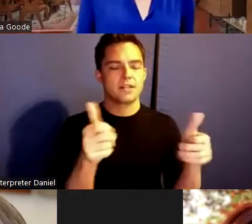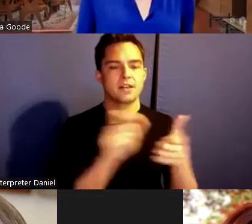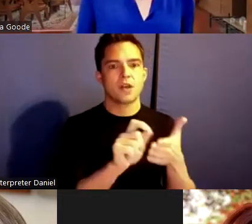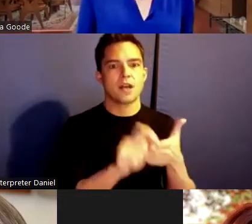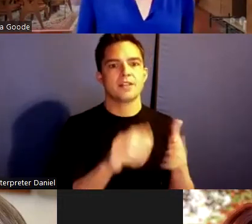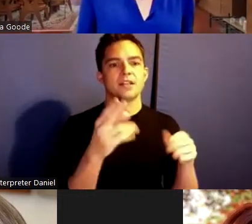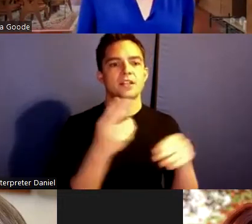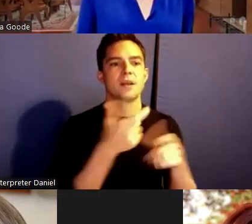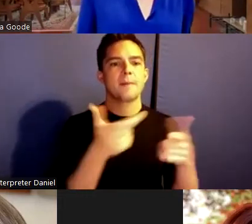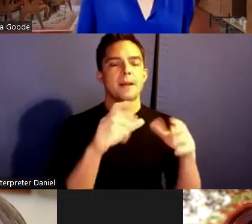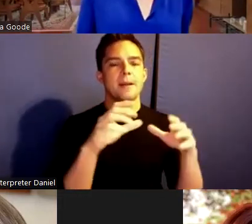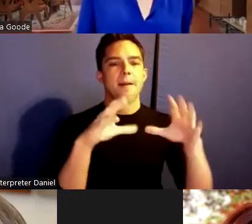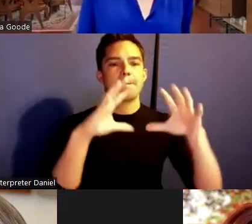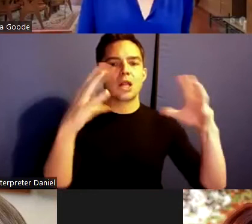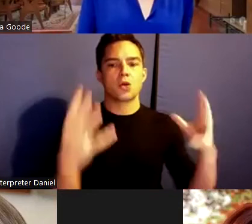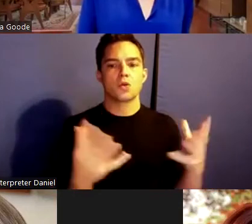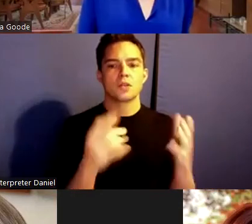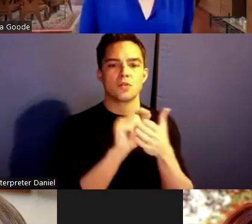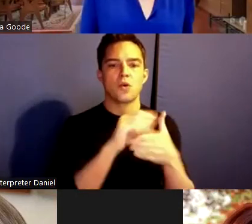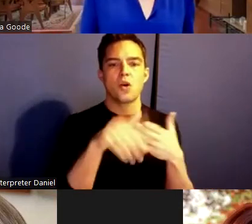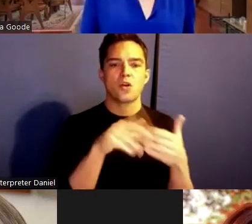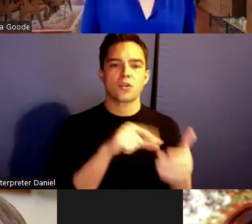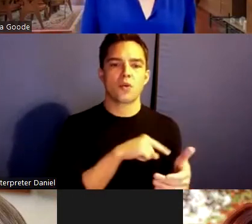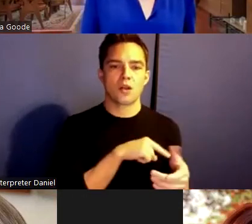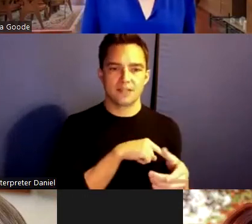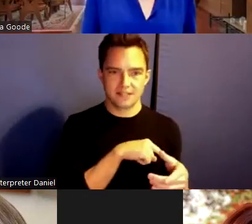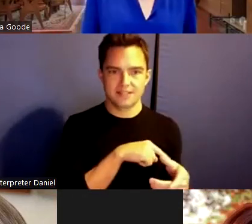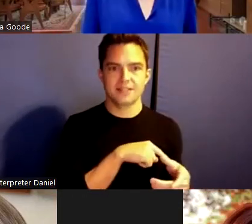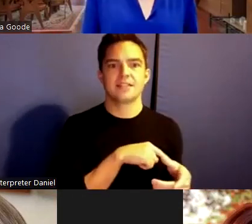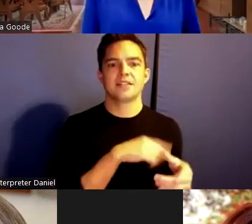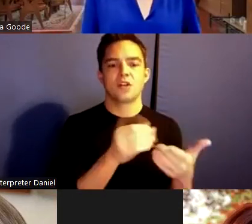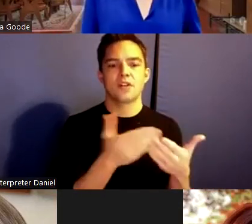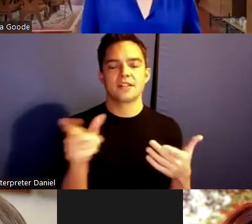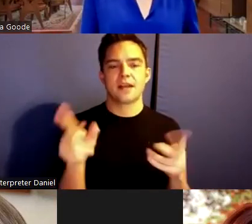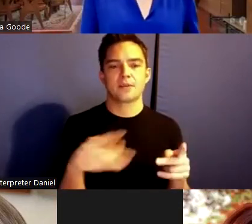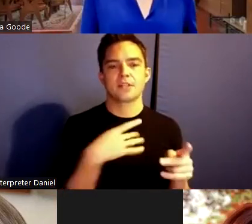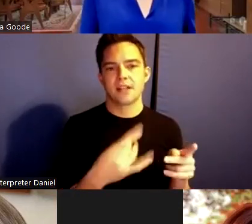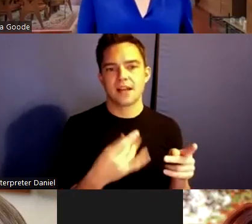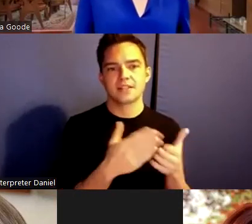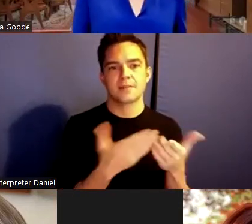balloon and wrote up all the qualities of that person and what that she liked and some of her things on that balloon. So